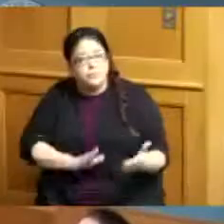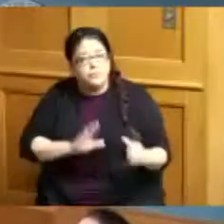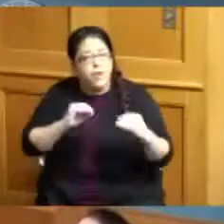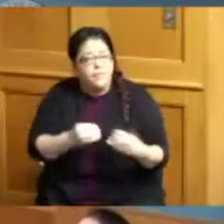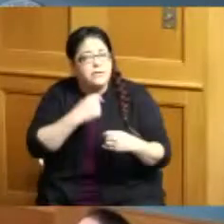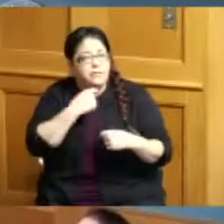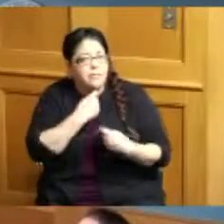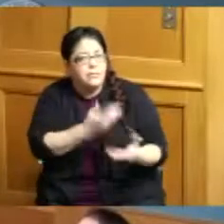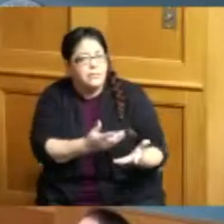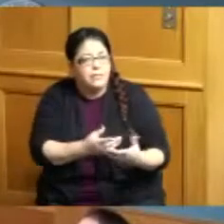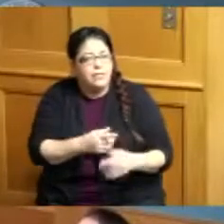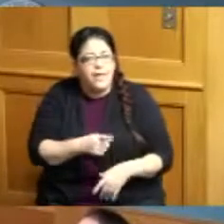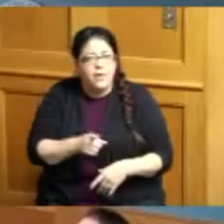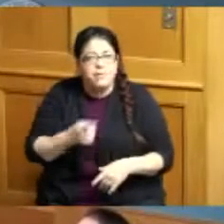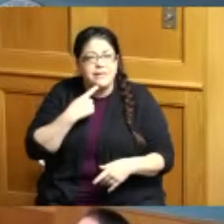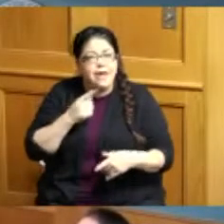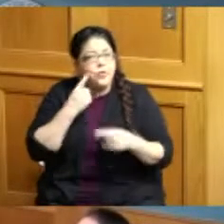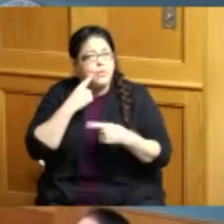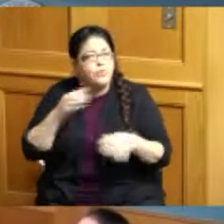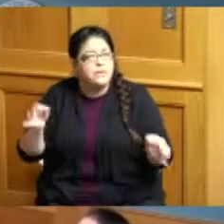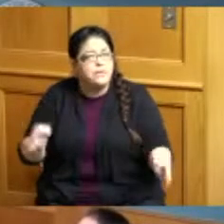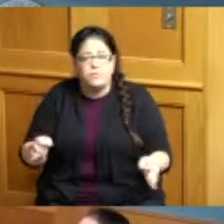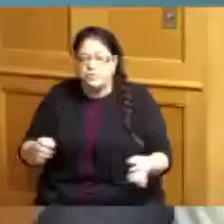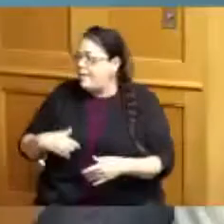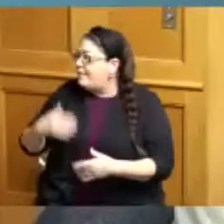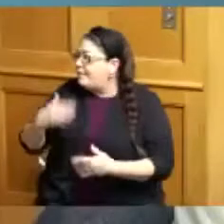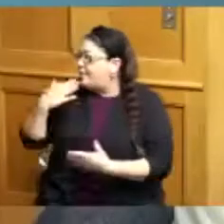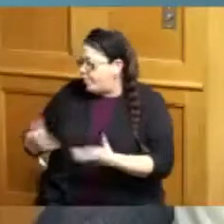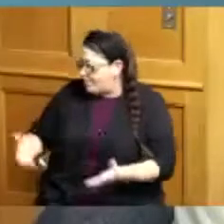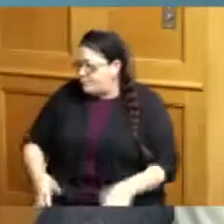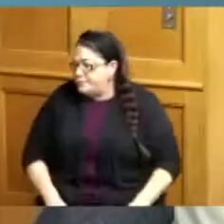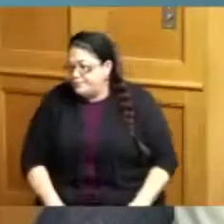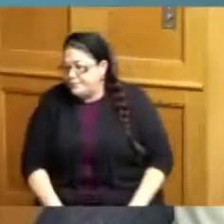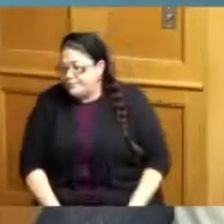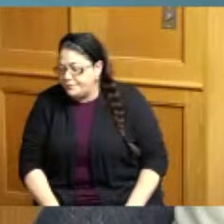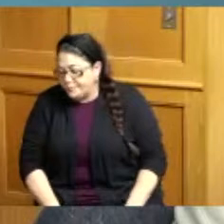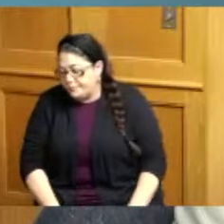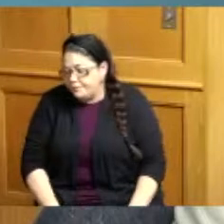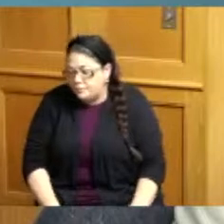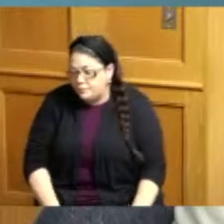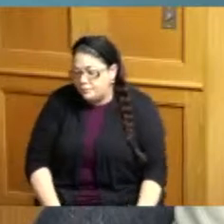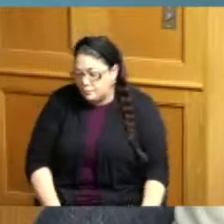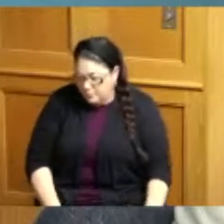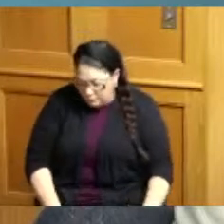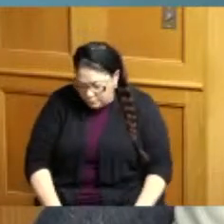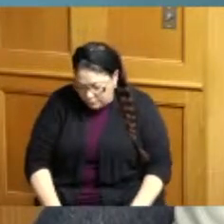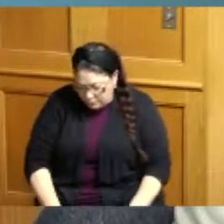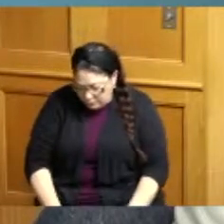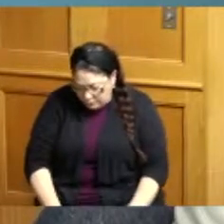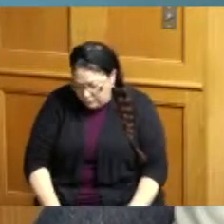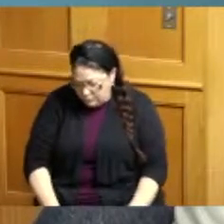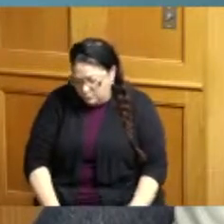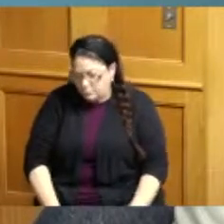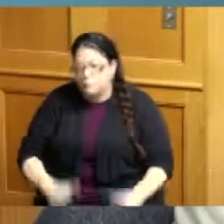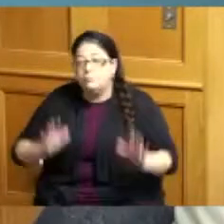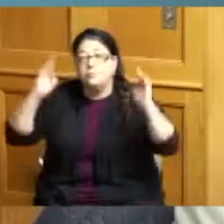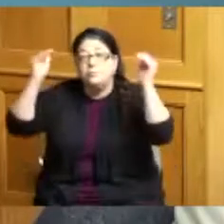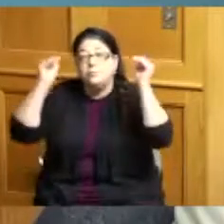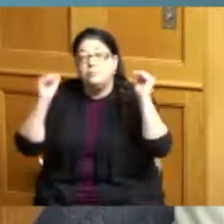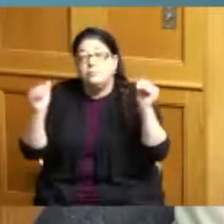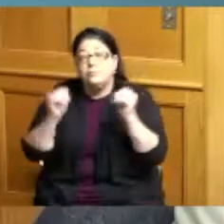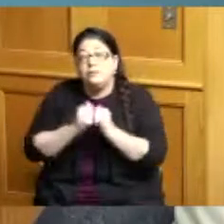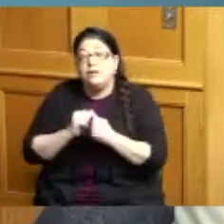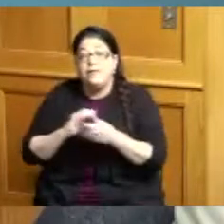you thank you and we thank you very much thank you okay now we're on comments from the Commission